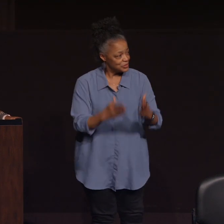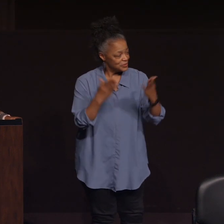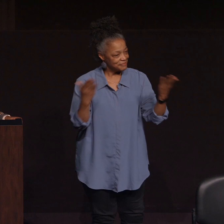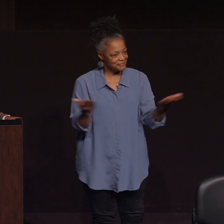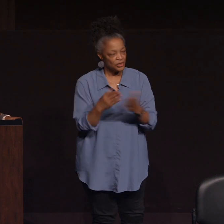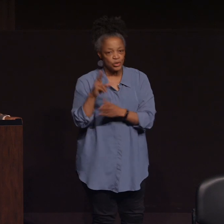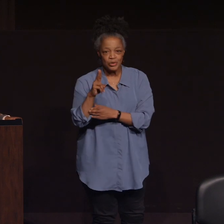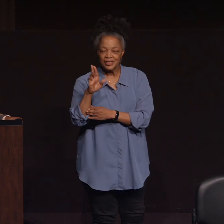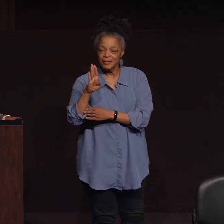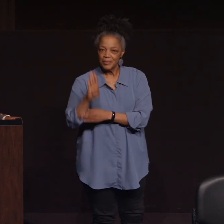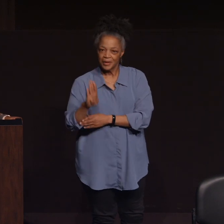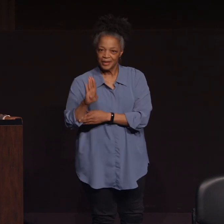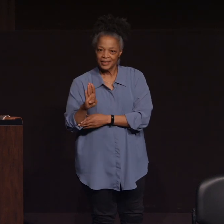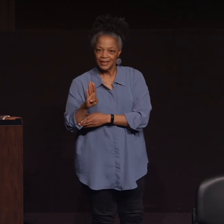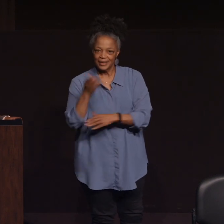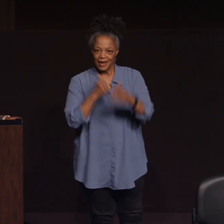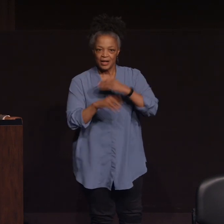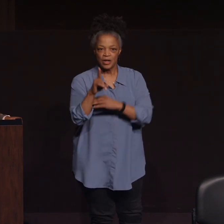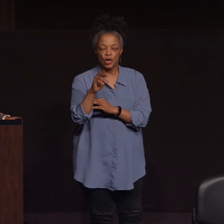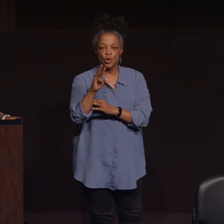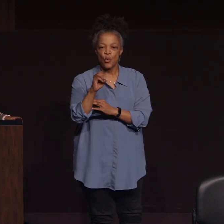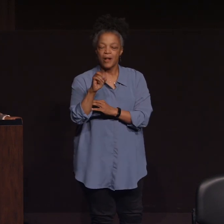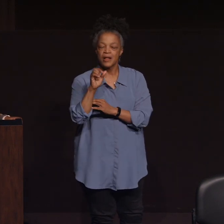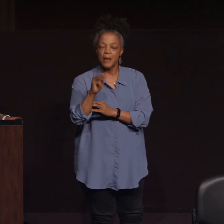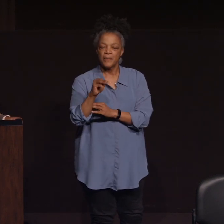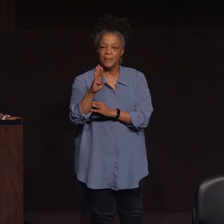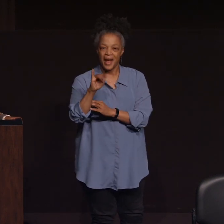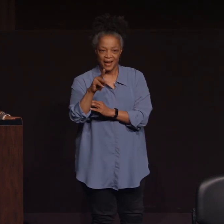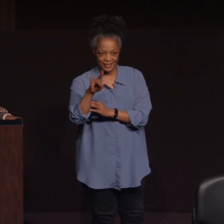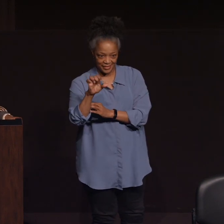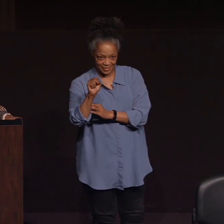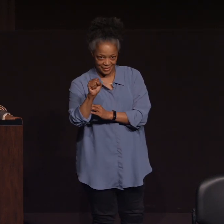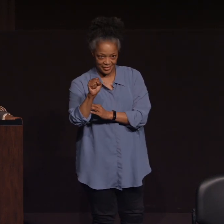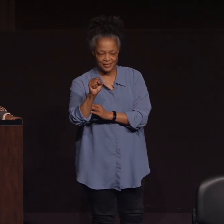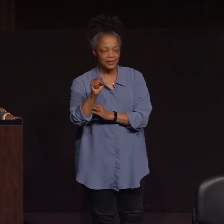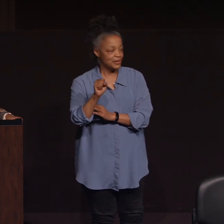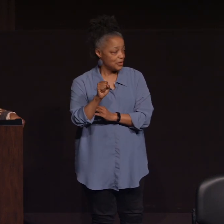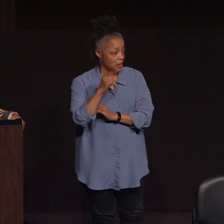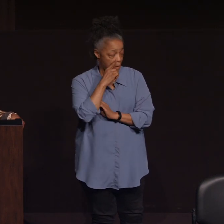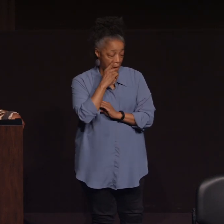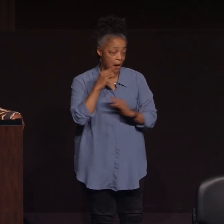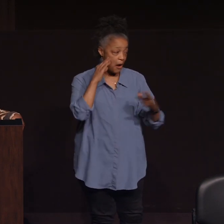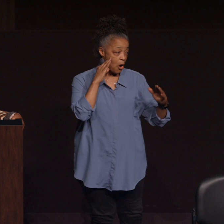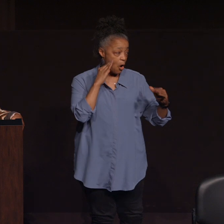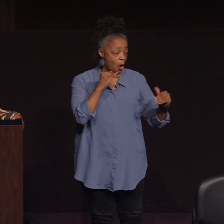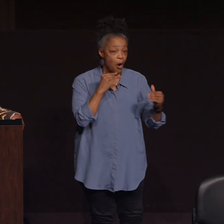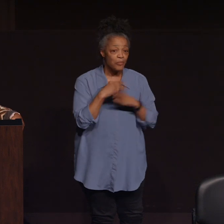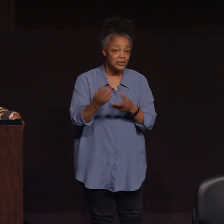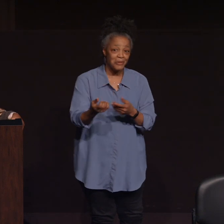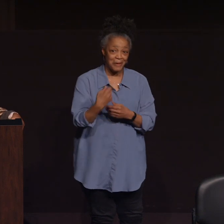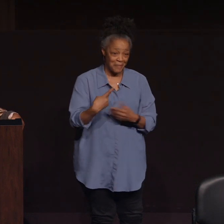UC Berkeley under Dr. William "Bil" Banks, and hoping that she will return again.